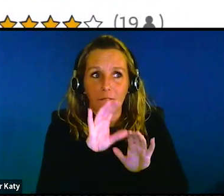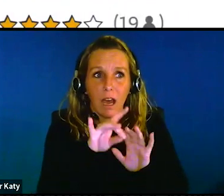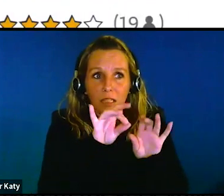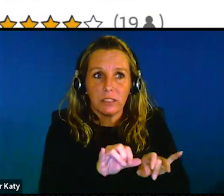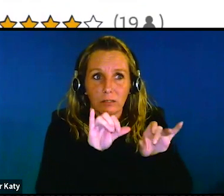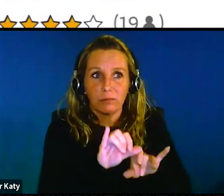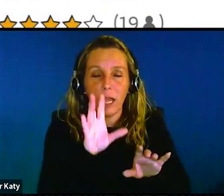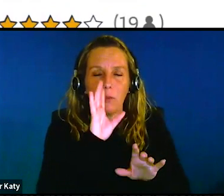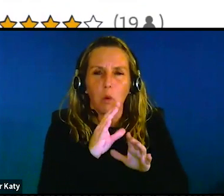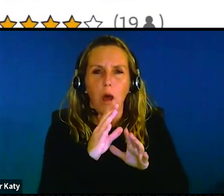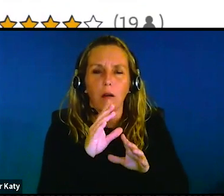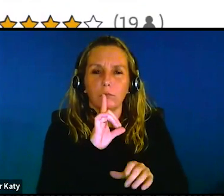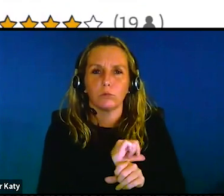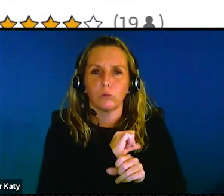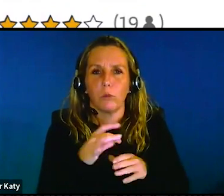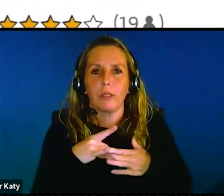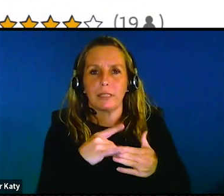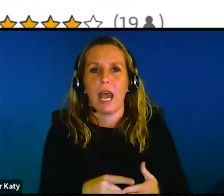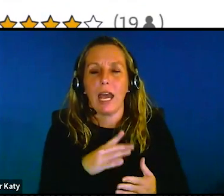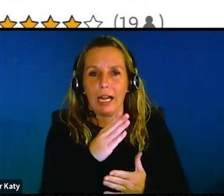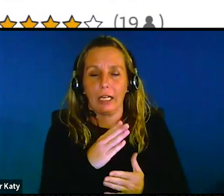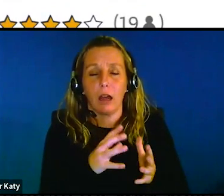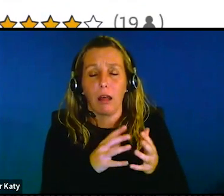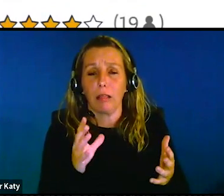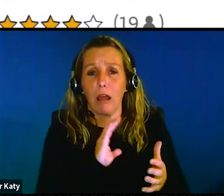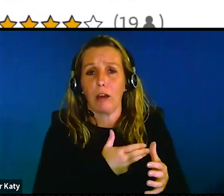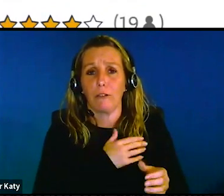some of our much of our work in embedding equity.